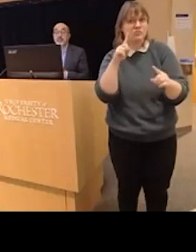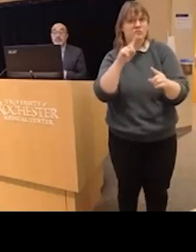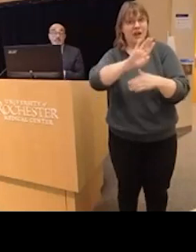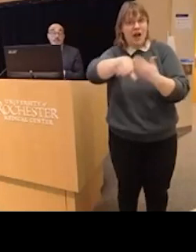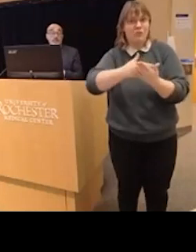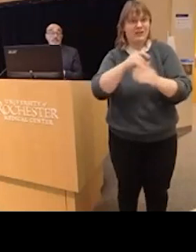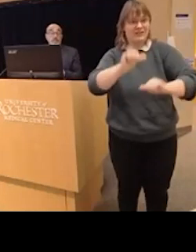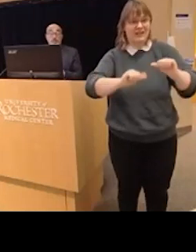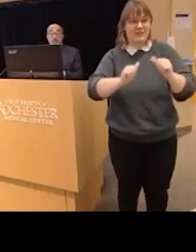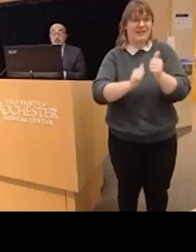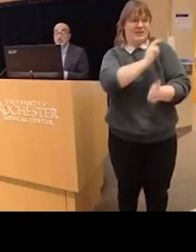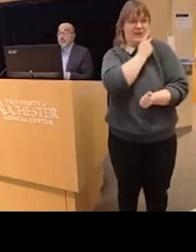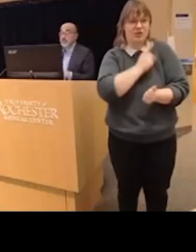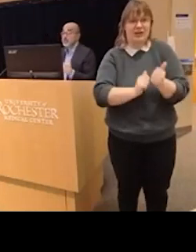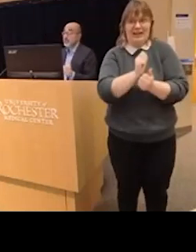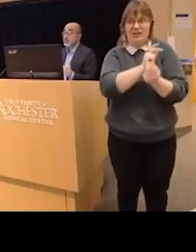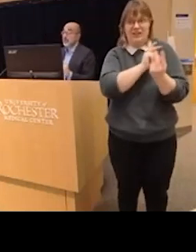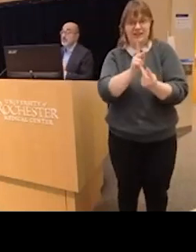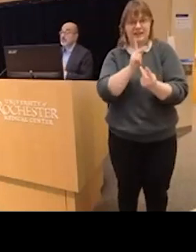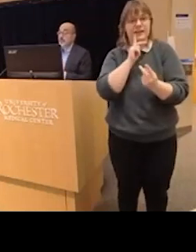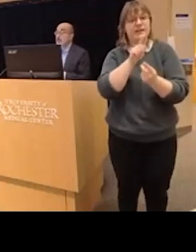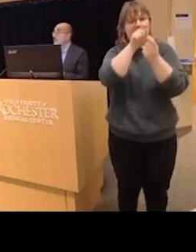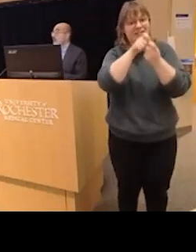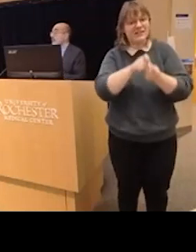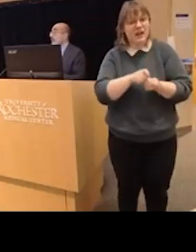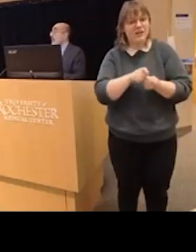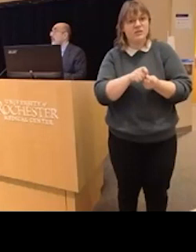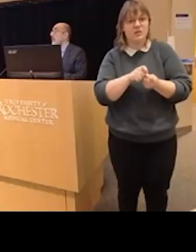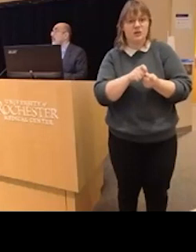in every patient every visit is through a detailed counter patient report outcomes battery that we